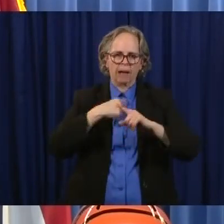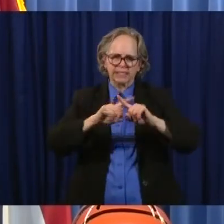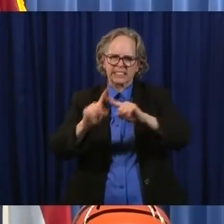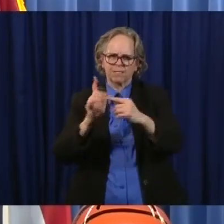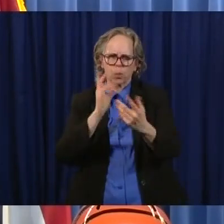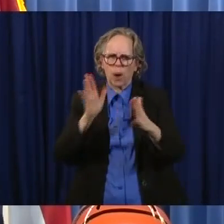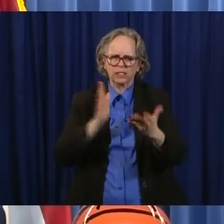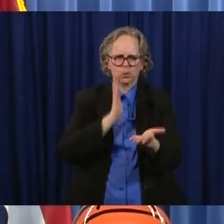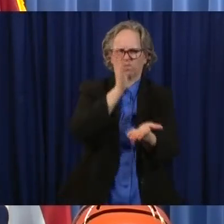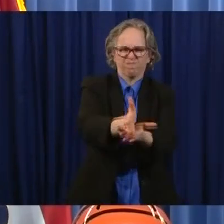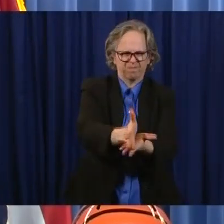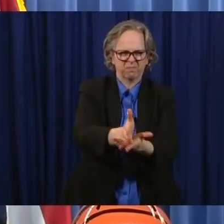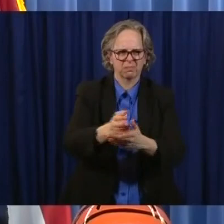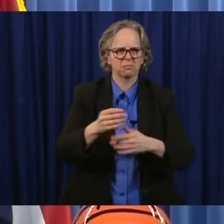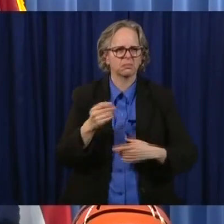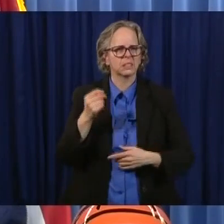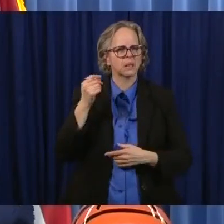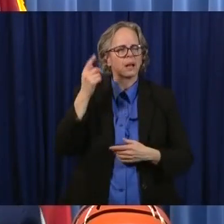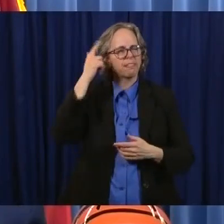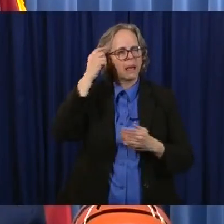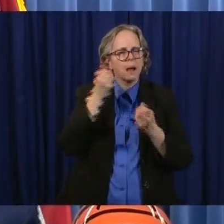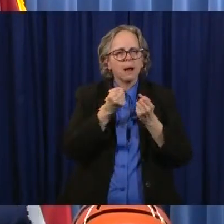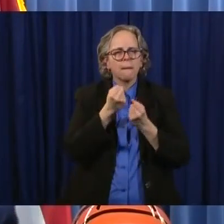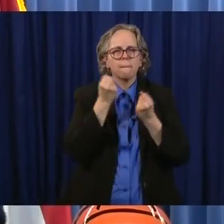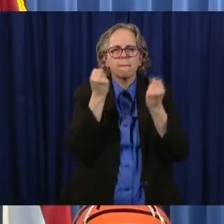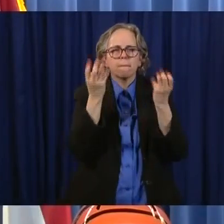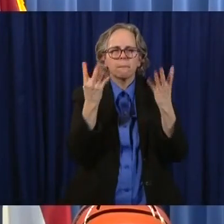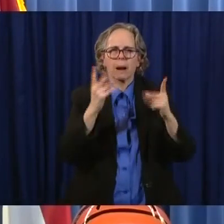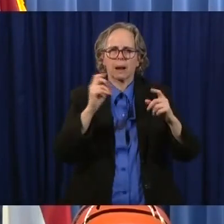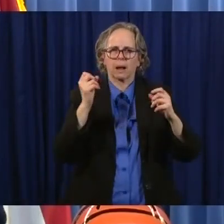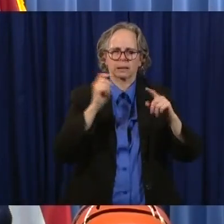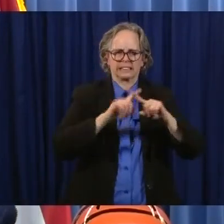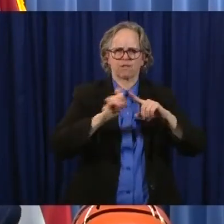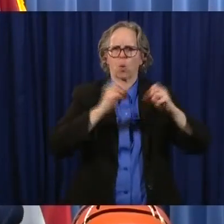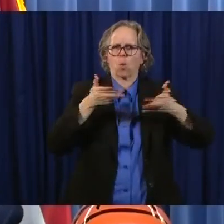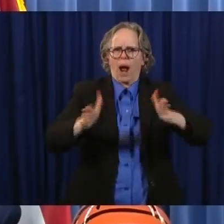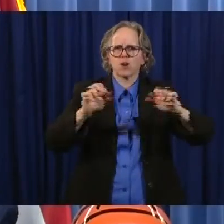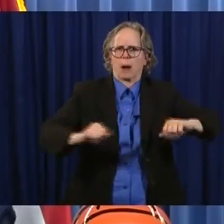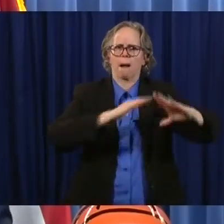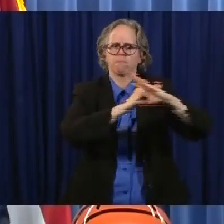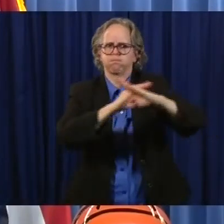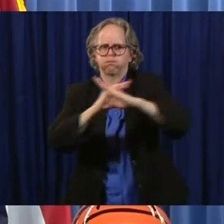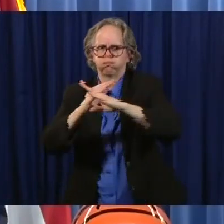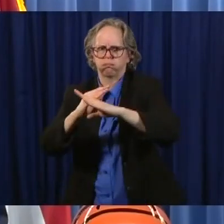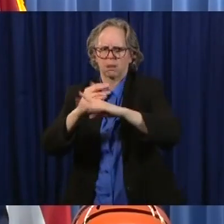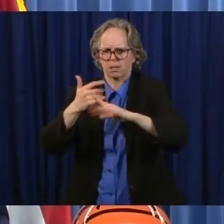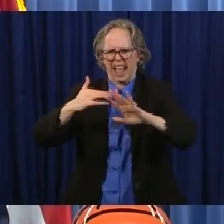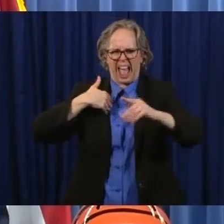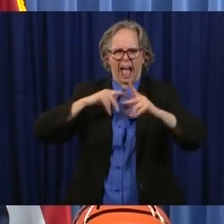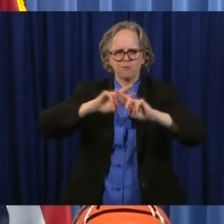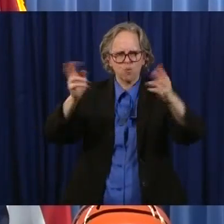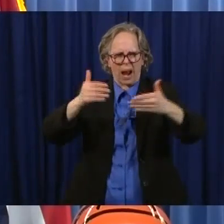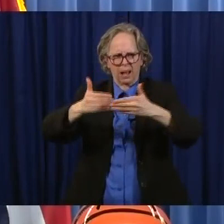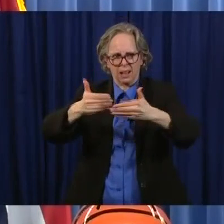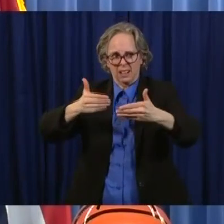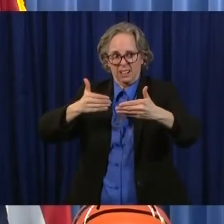SO, WHEN IT COMES TO THESE KIND OF INTERVENTIONS, IT IS BEST TO THINK OF IT AS MULTIPLE